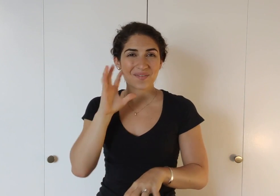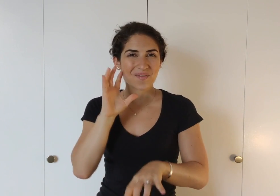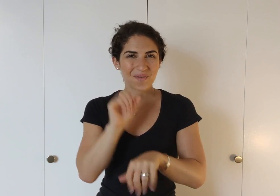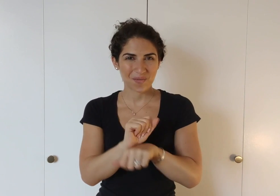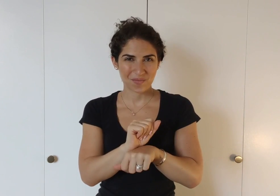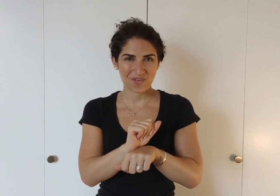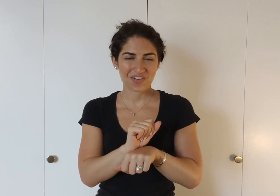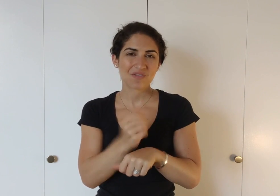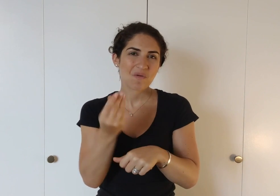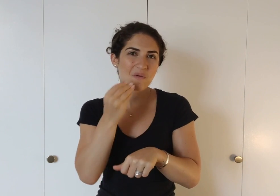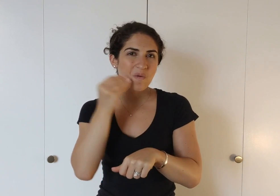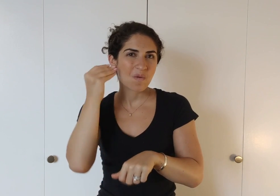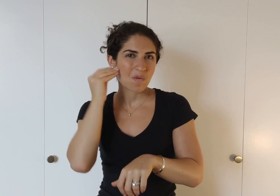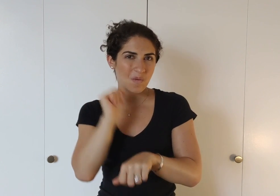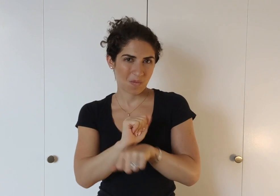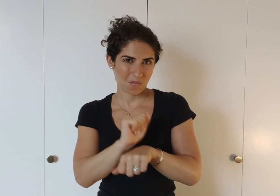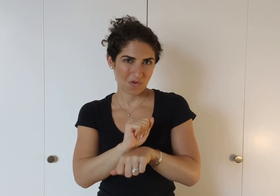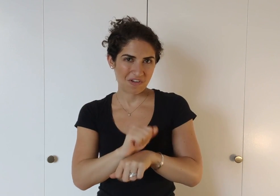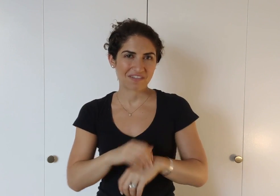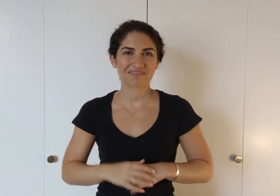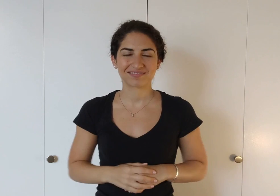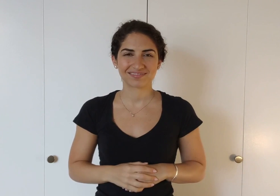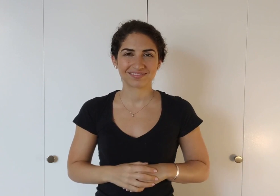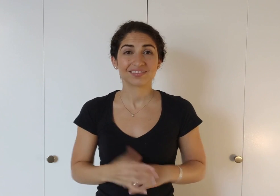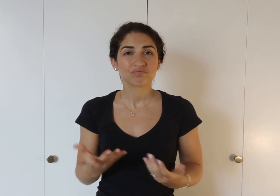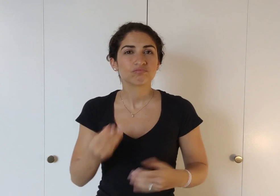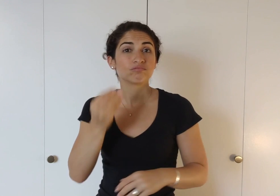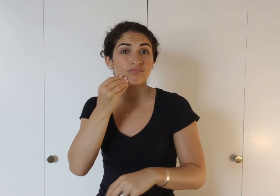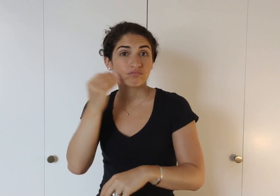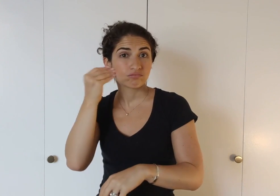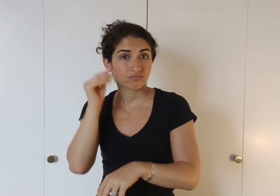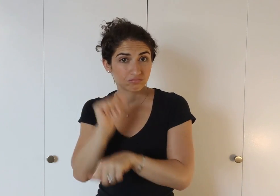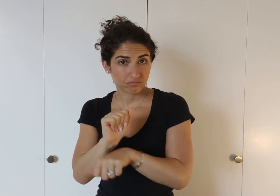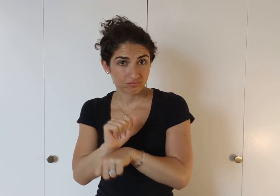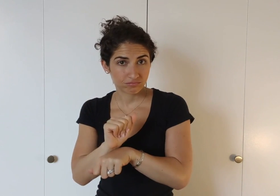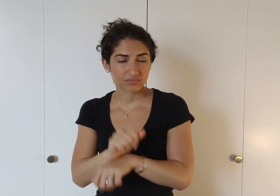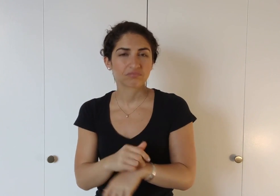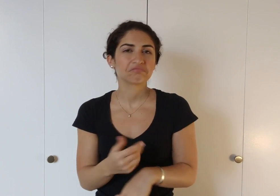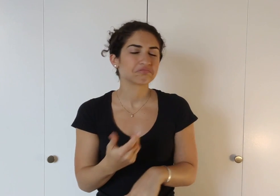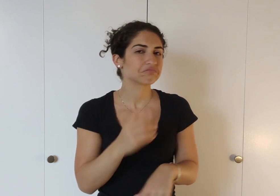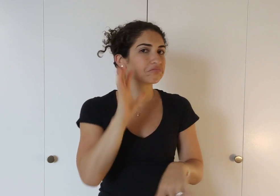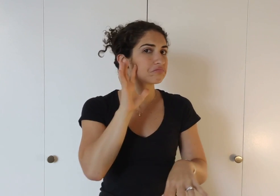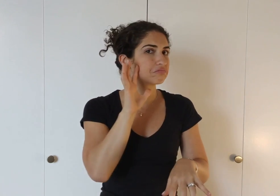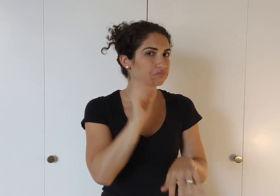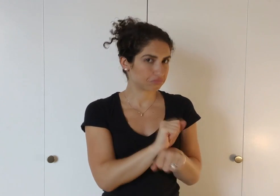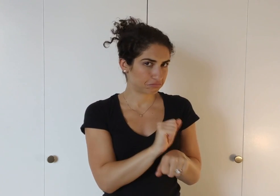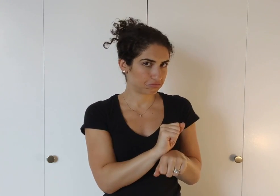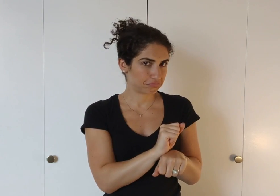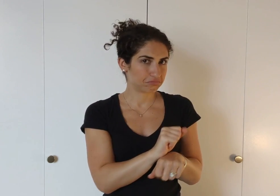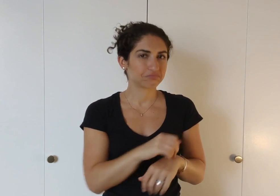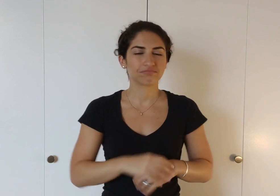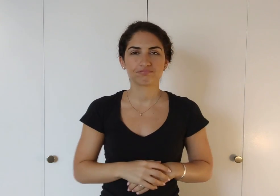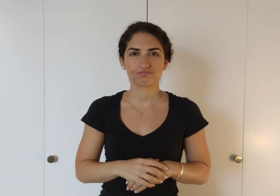HOMEWORK or HOMEWORK. HOMEWORK, HOMEWORK